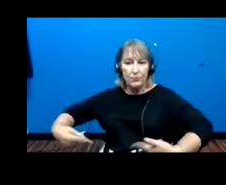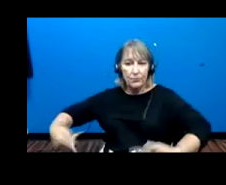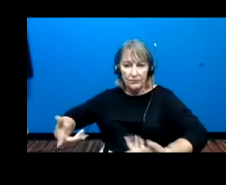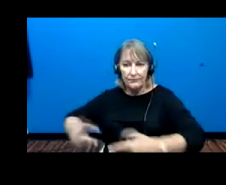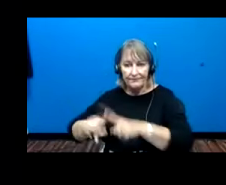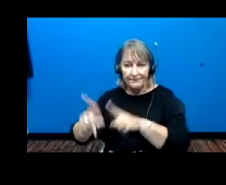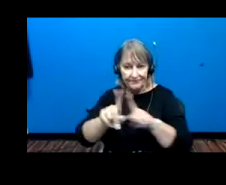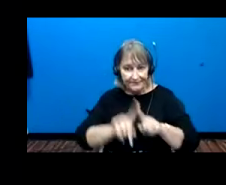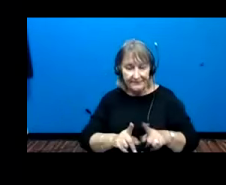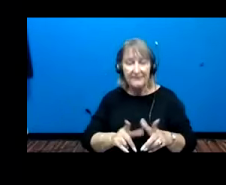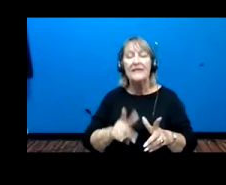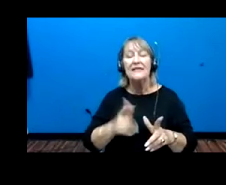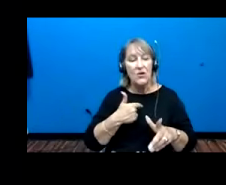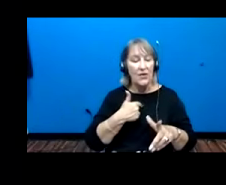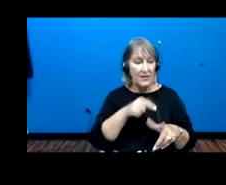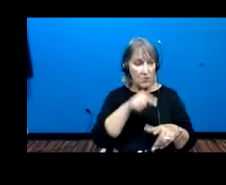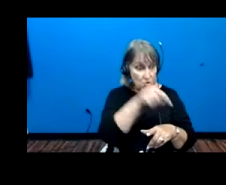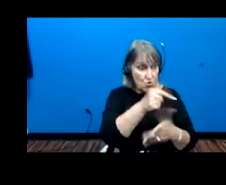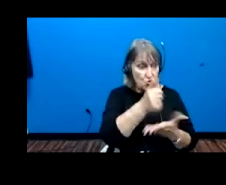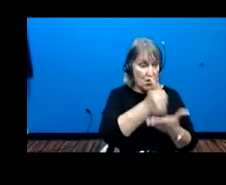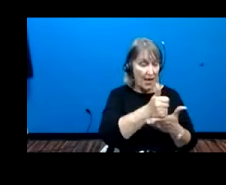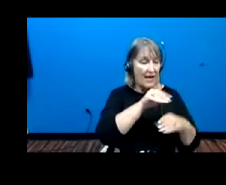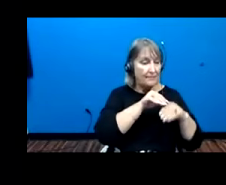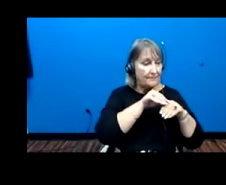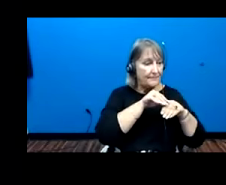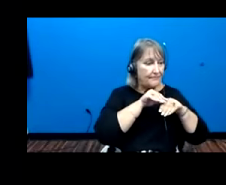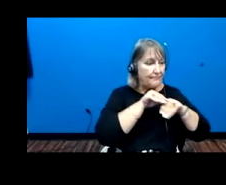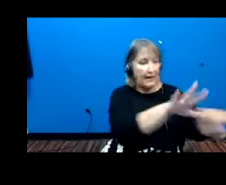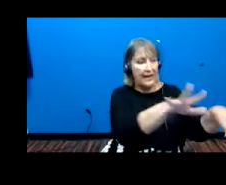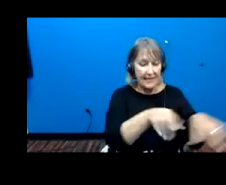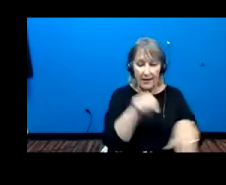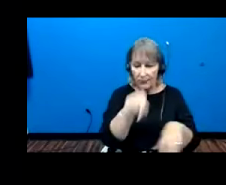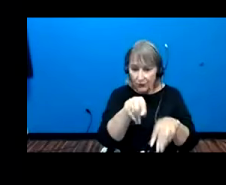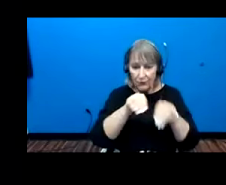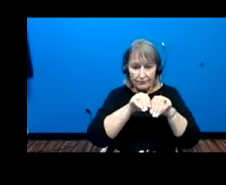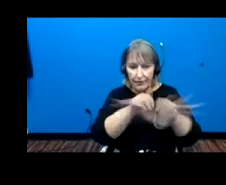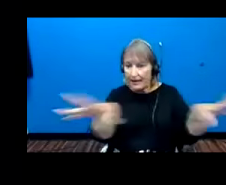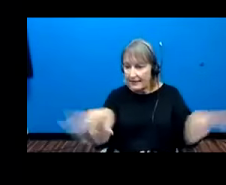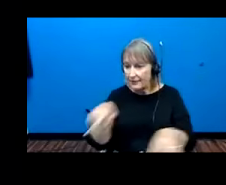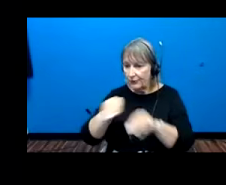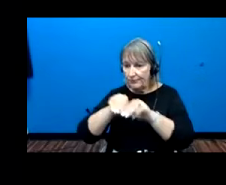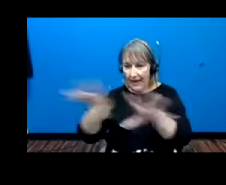to reach those that need all of these materials. So as we said, we've got the microsite built.